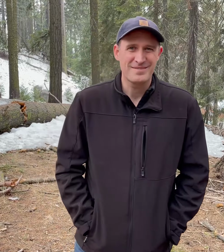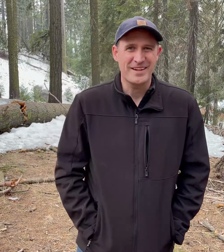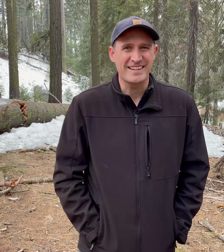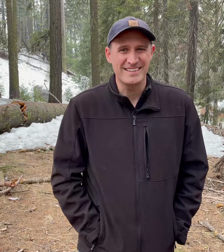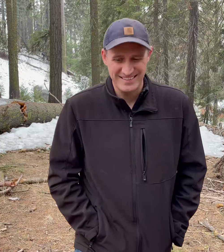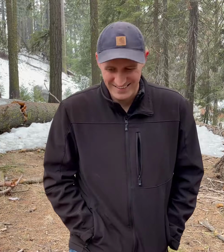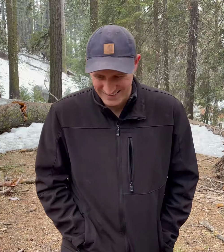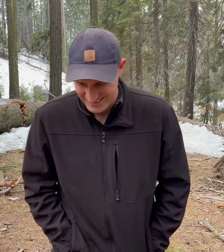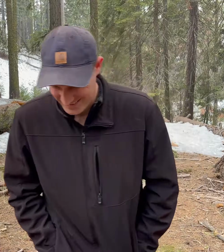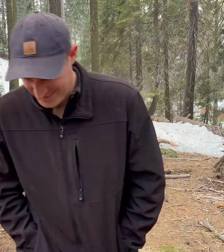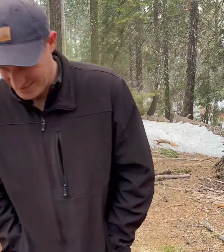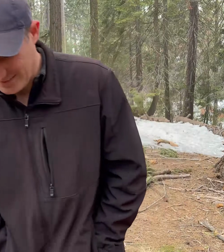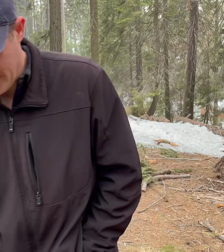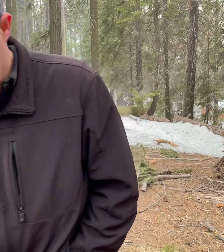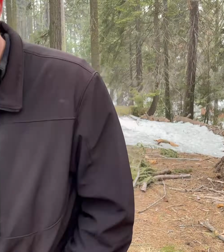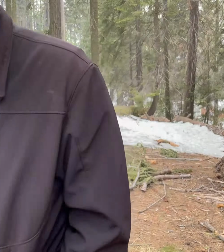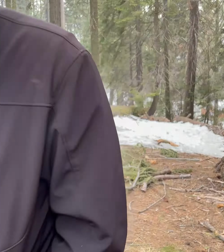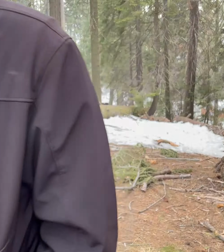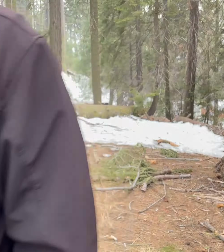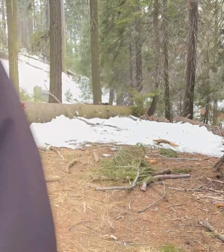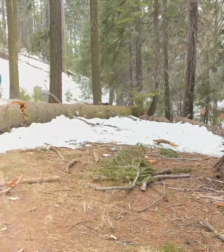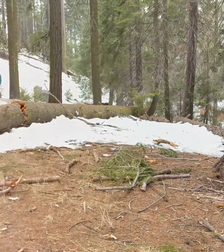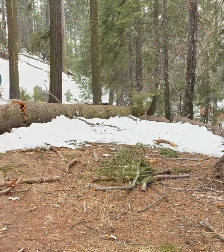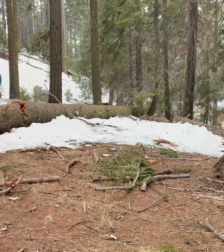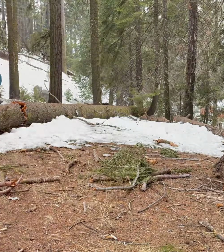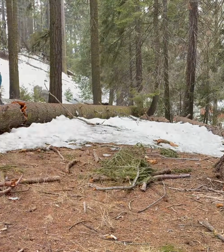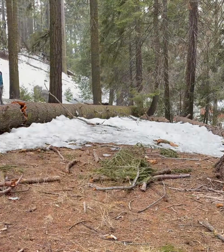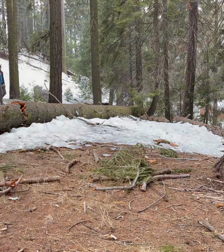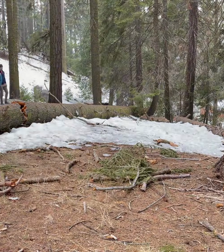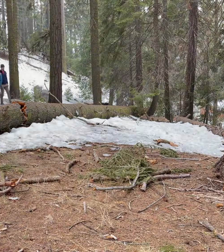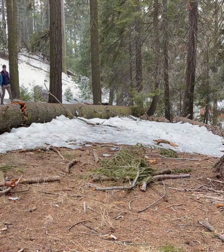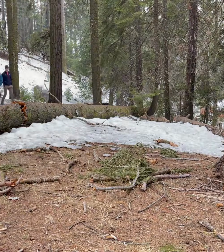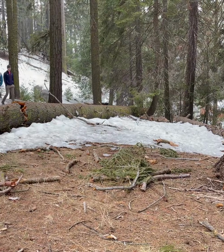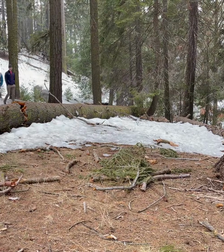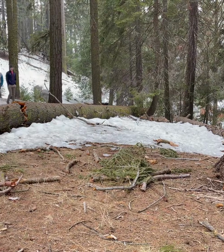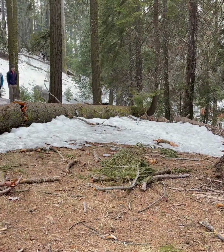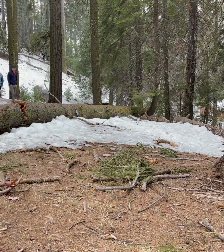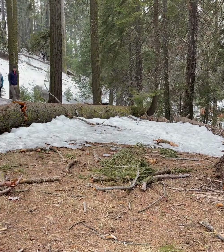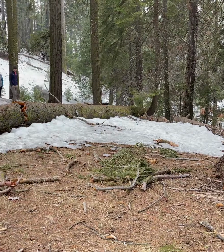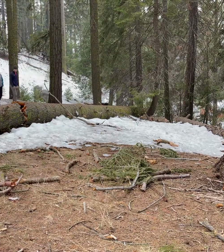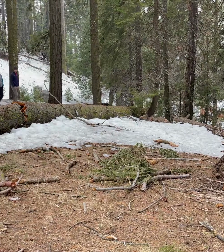bye you